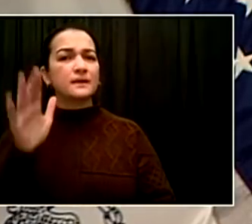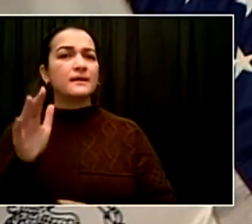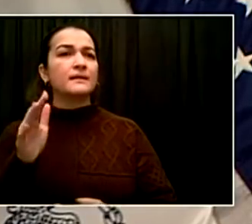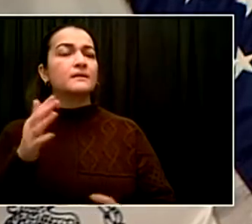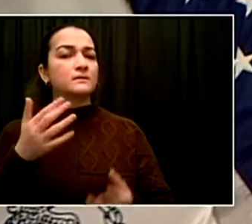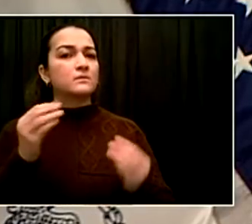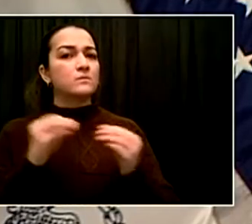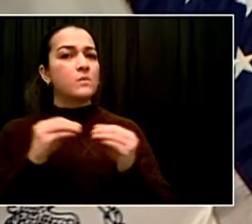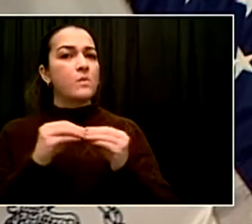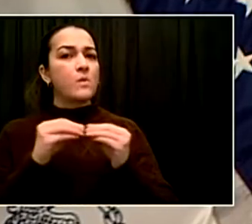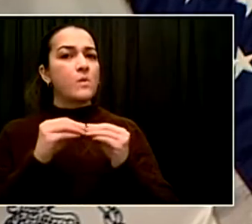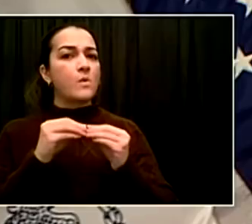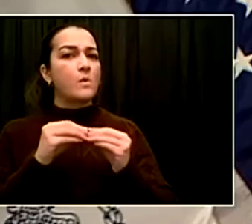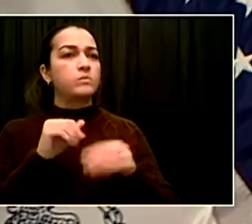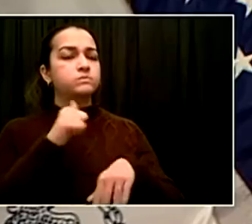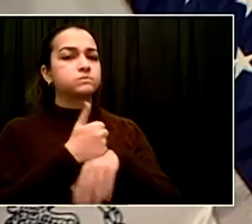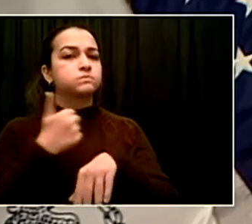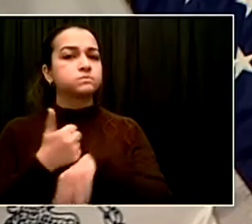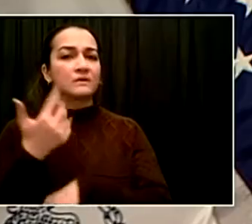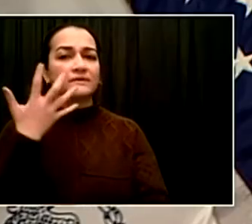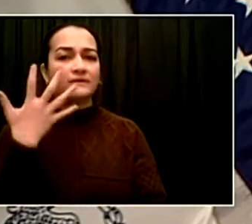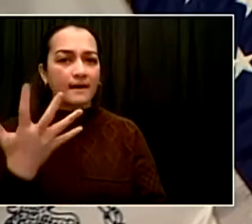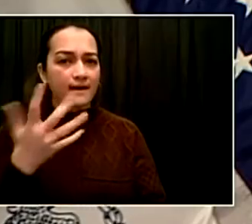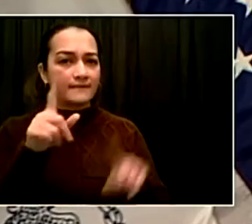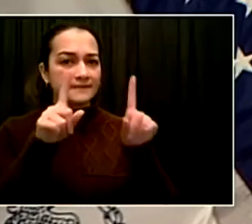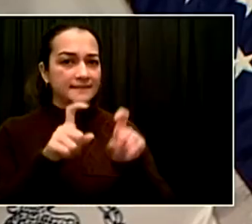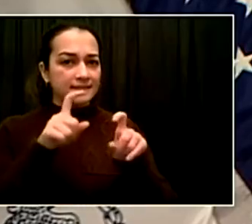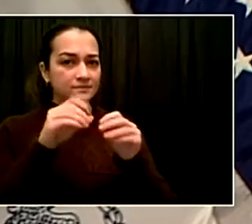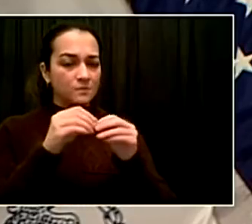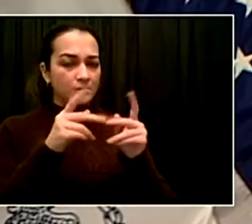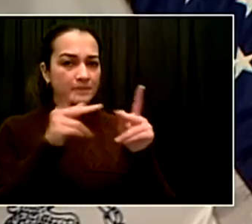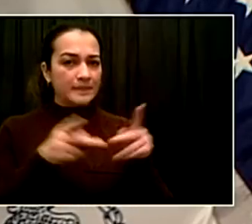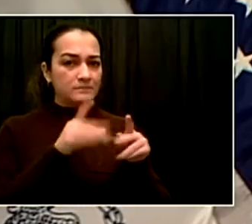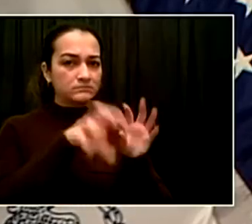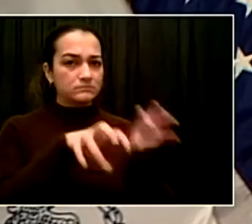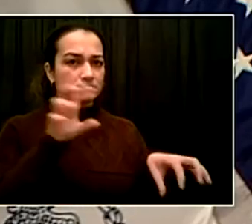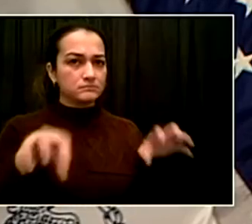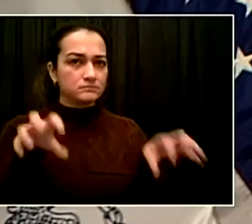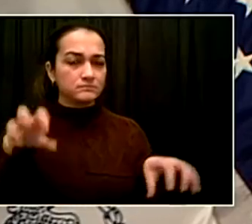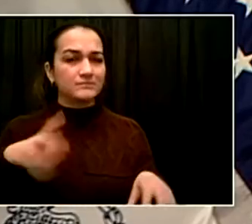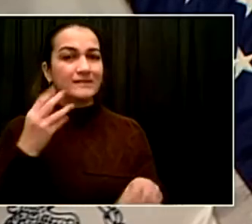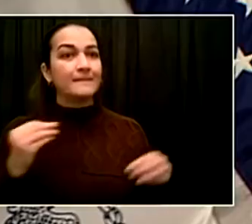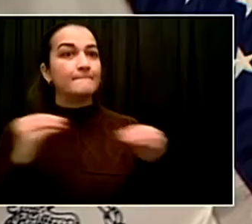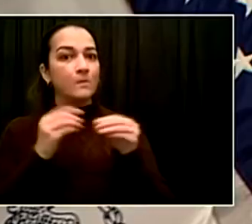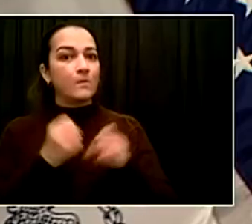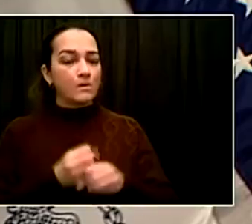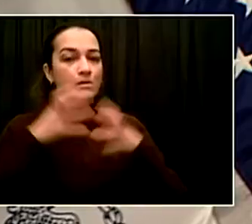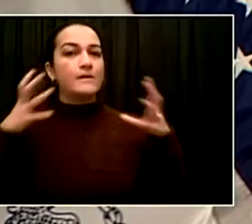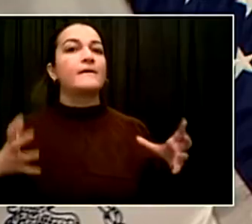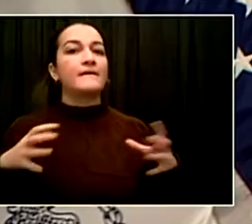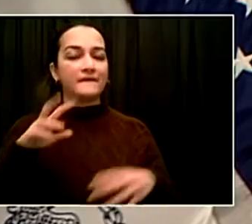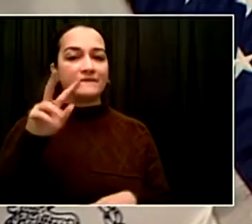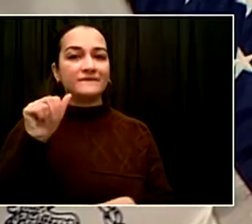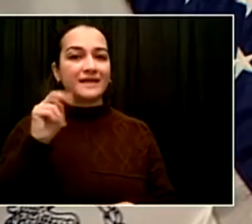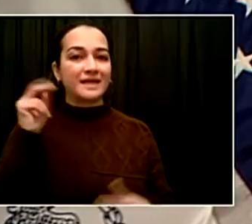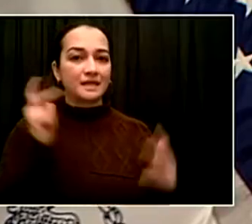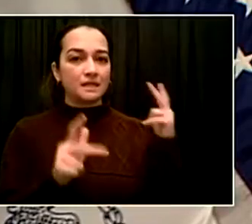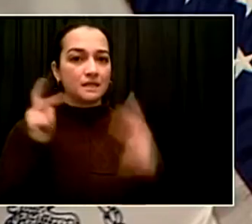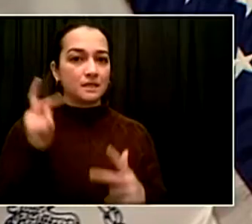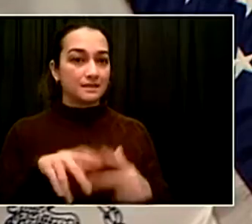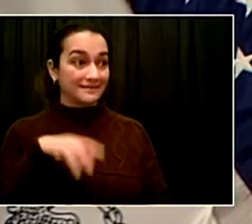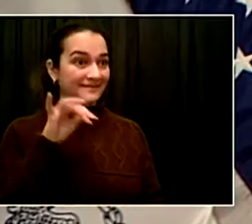THE CITY WOULD ADD FIVE NEW